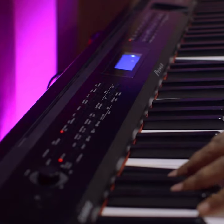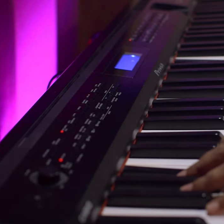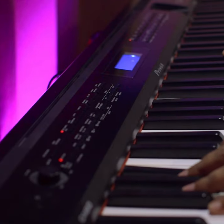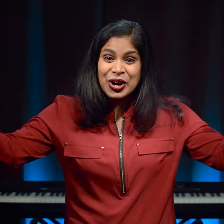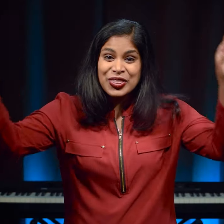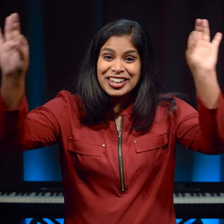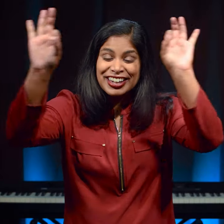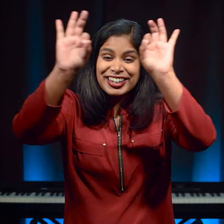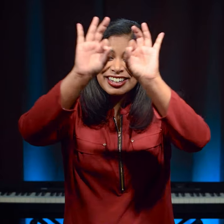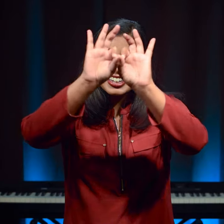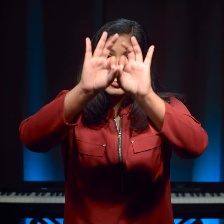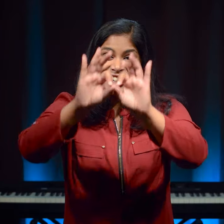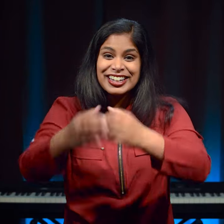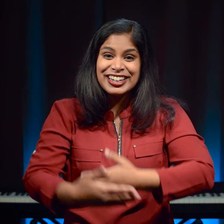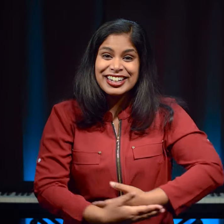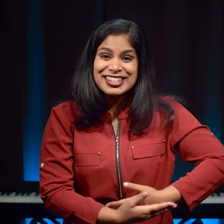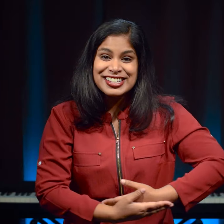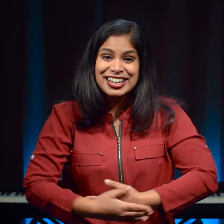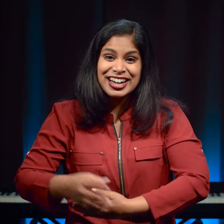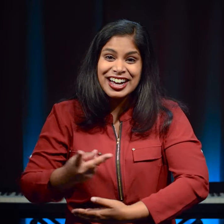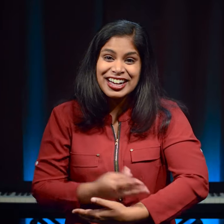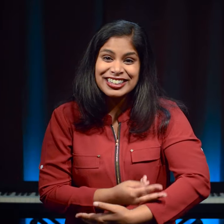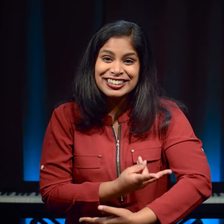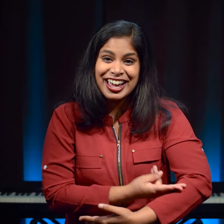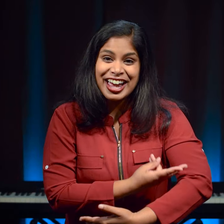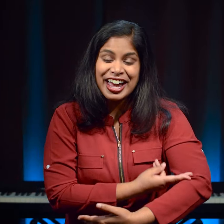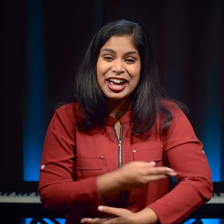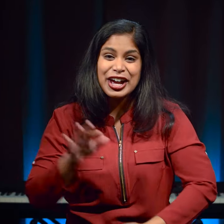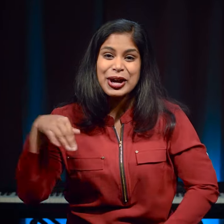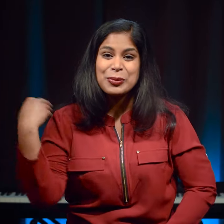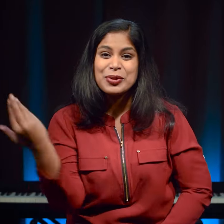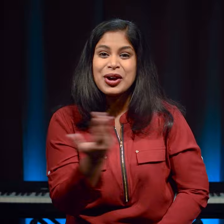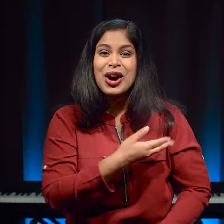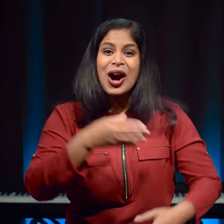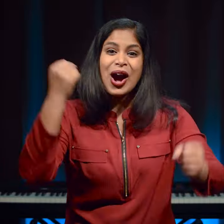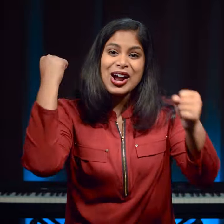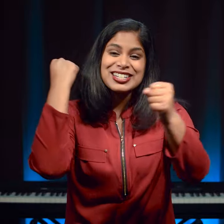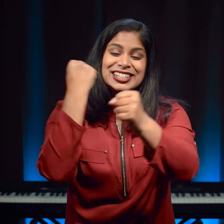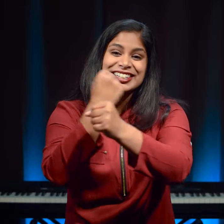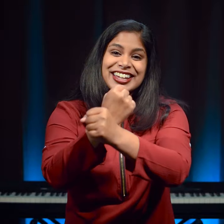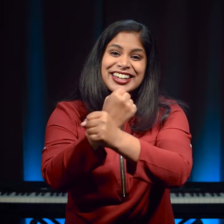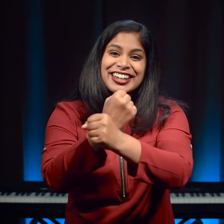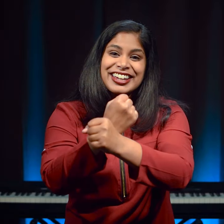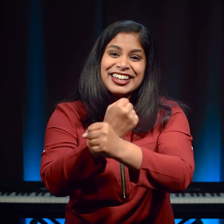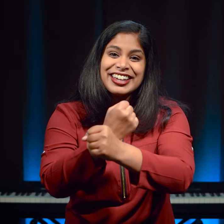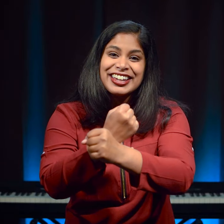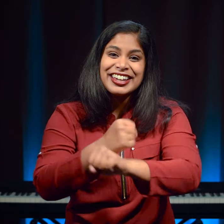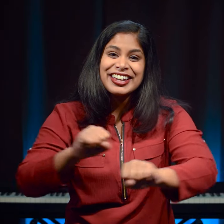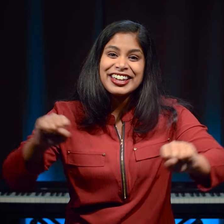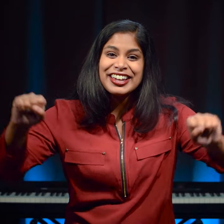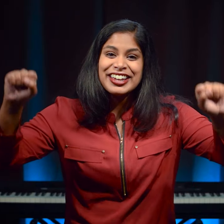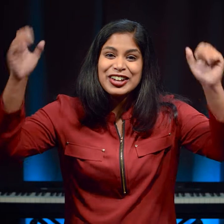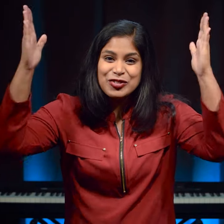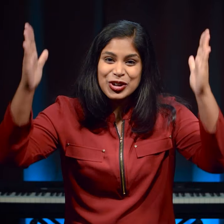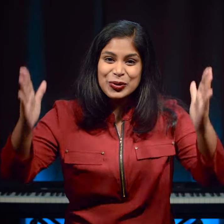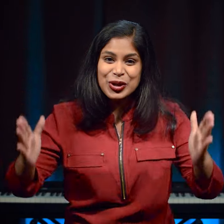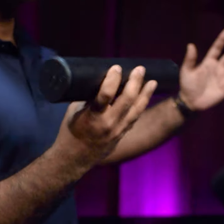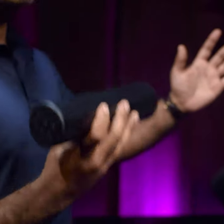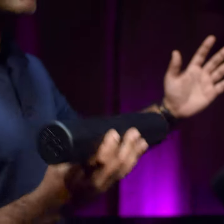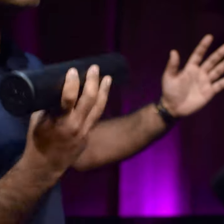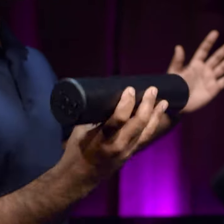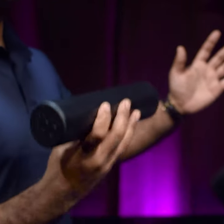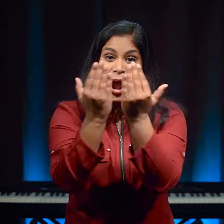Worthy is the Lamb! Our Deliverer!